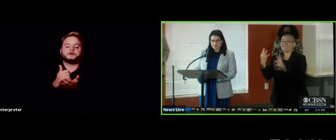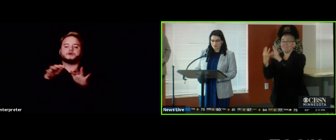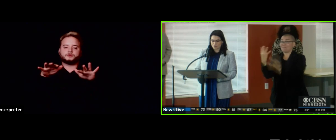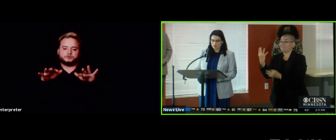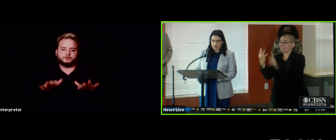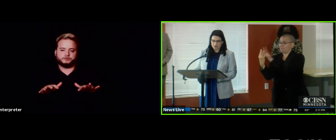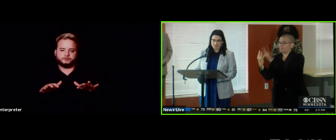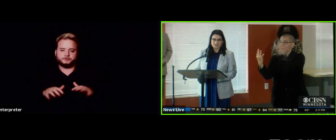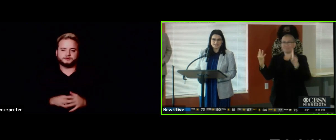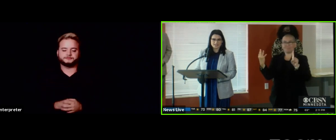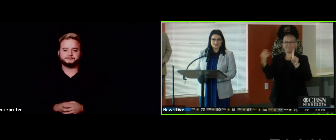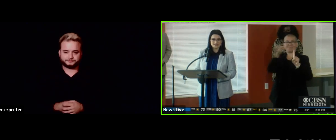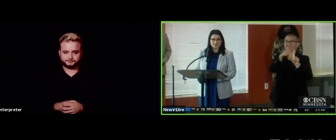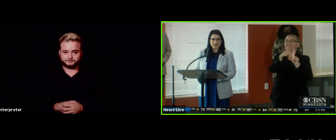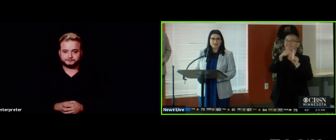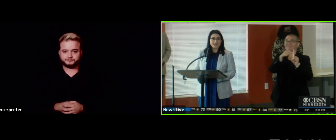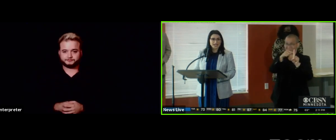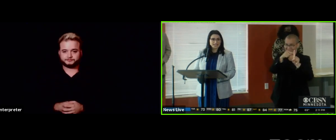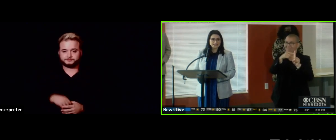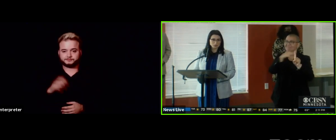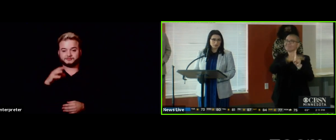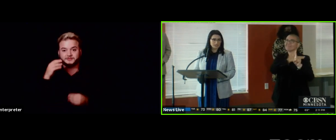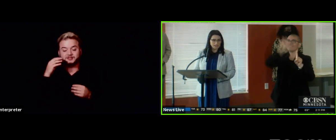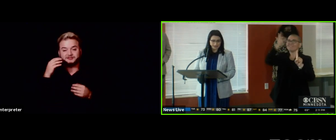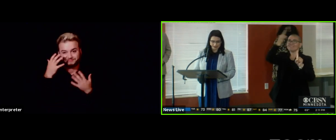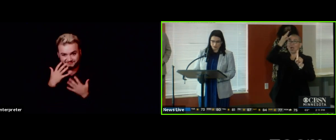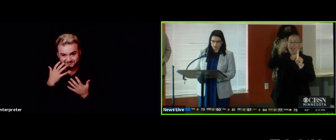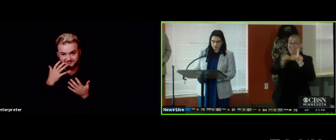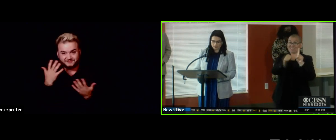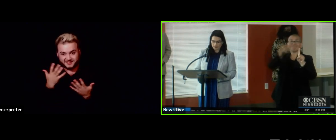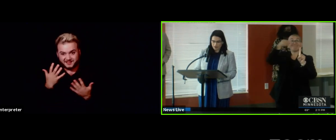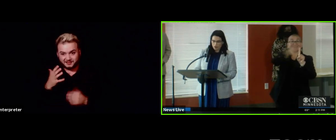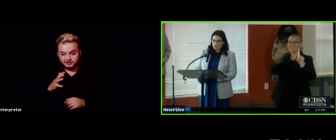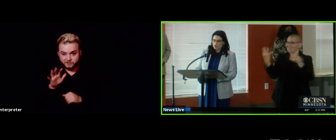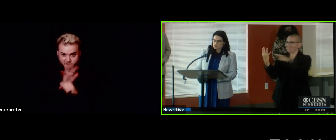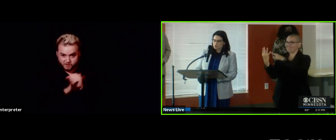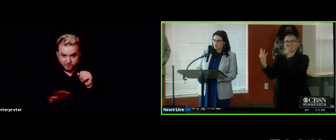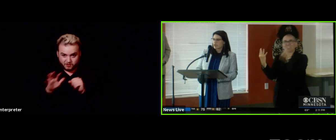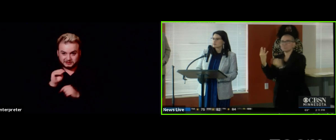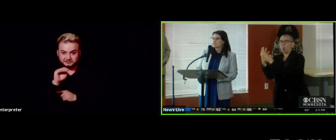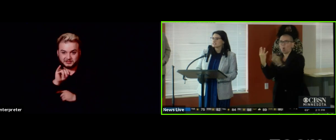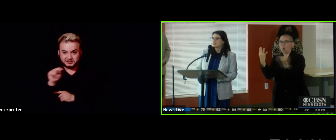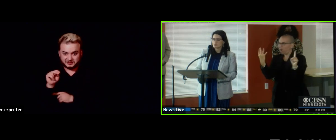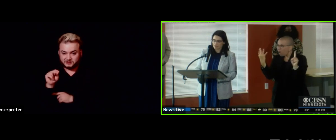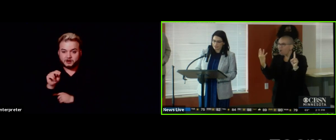federal housing assistance and that is simply unacceptable. We also know that housing instability